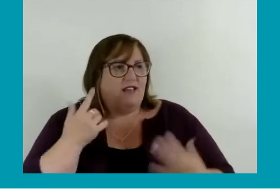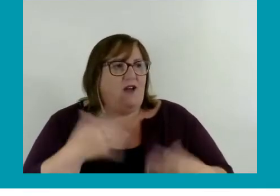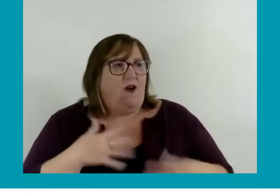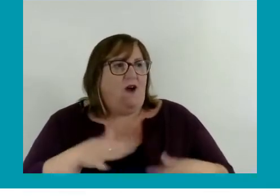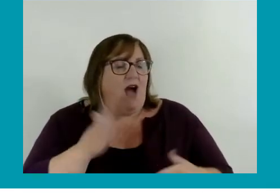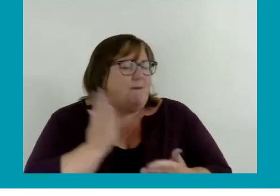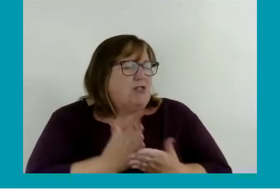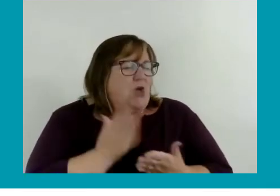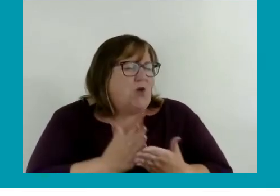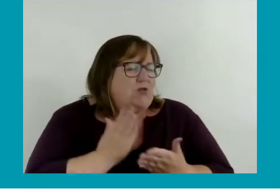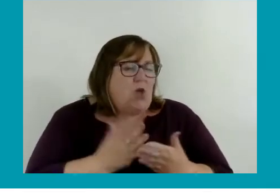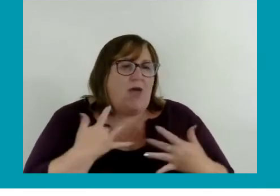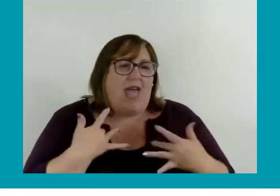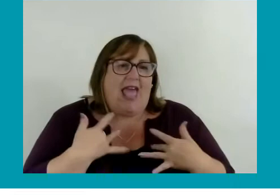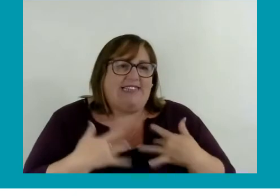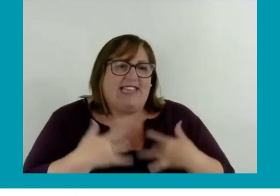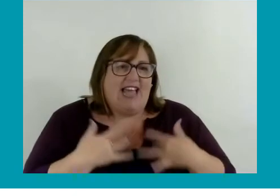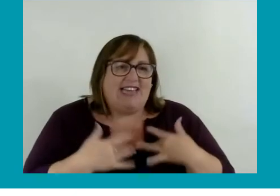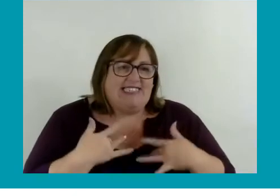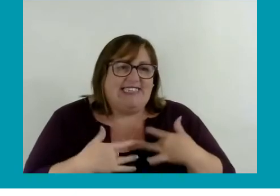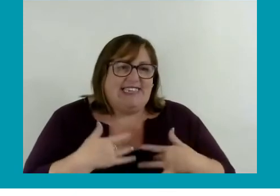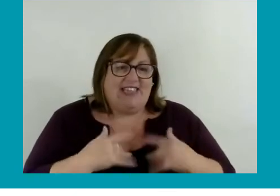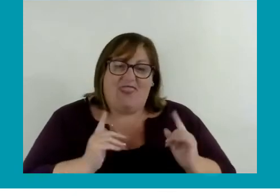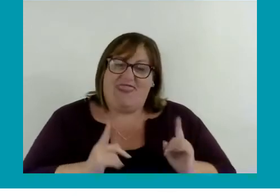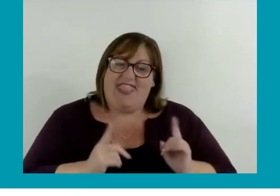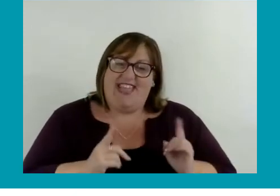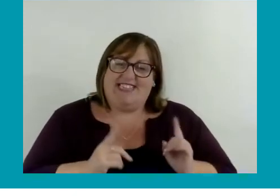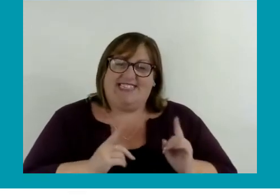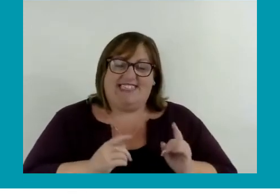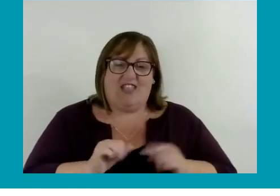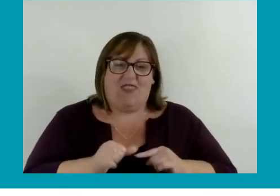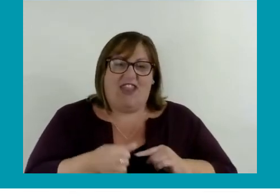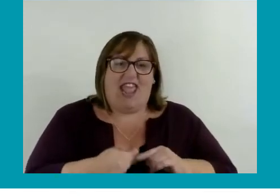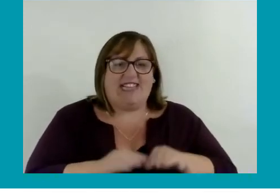to finally have found that next step to i kind of had to start my career over again